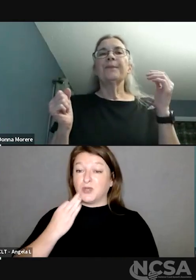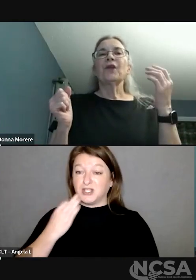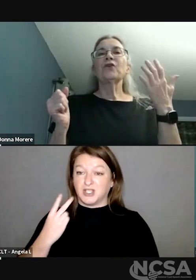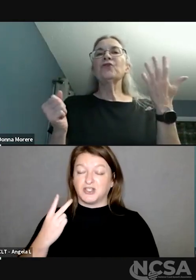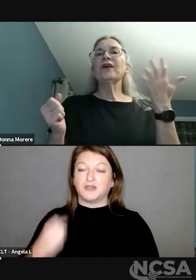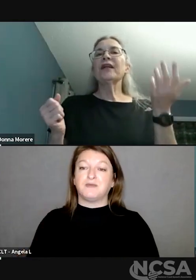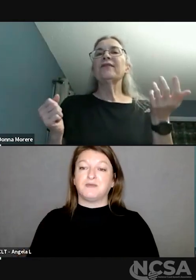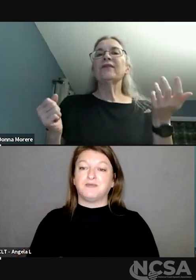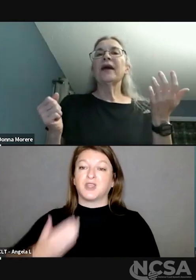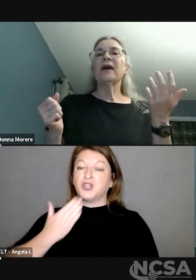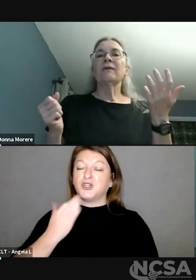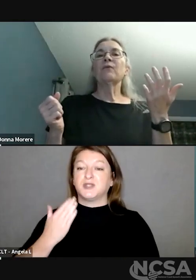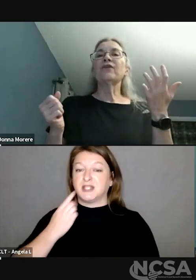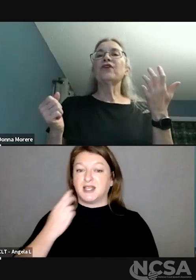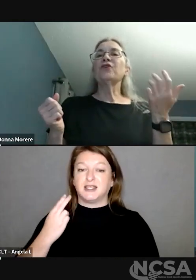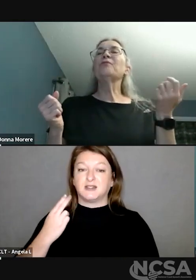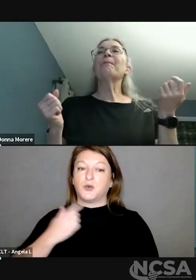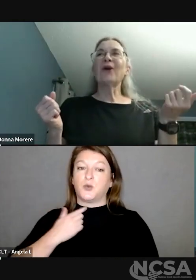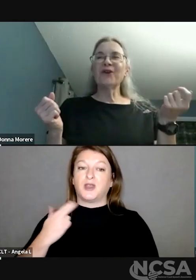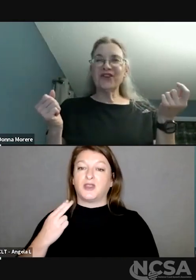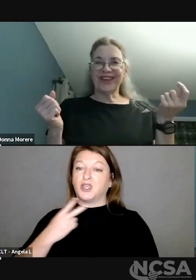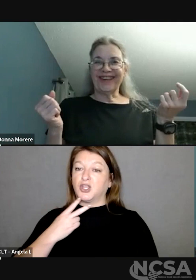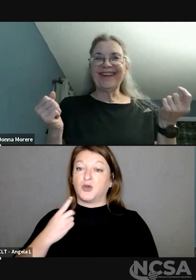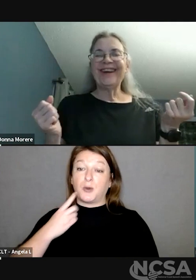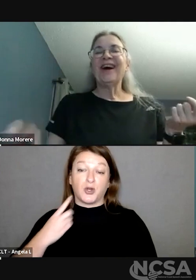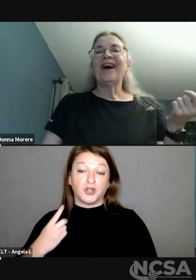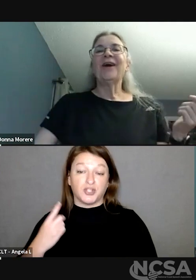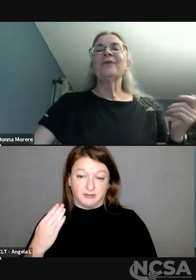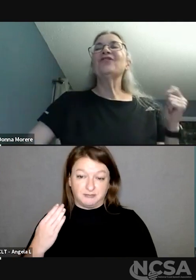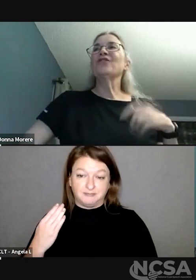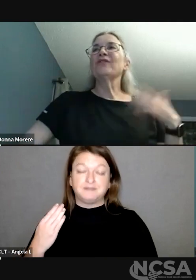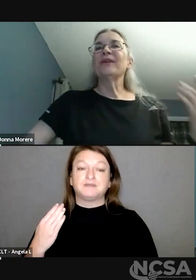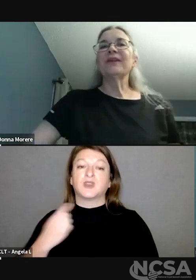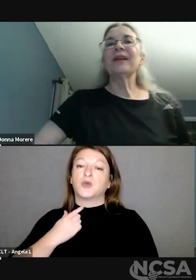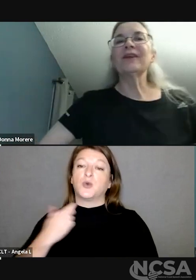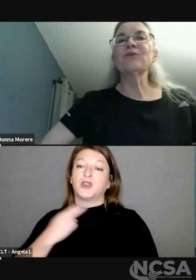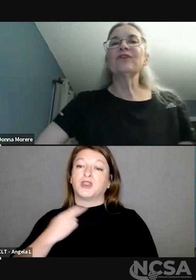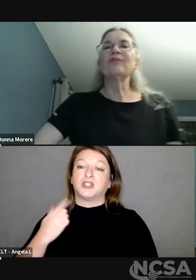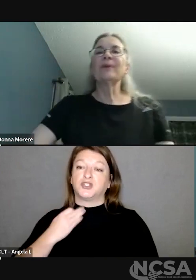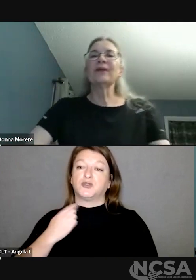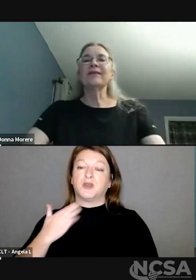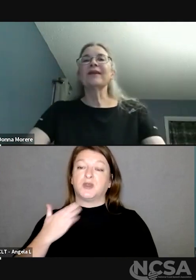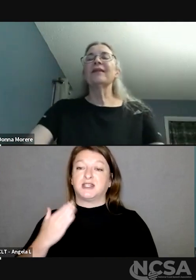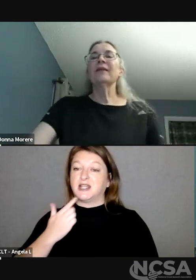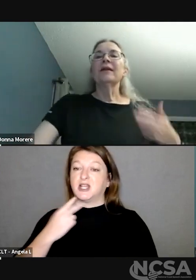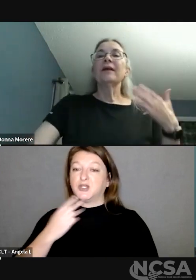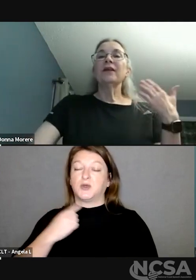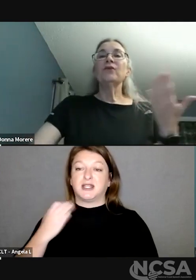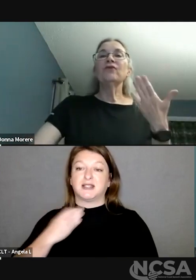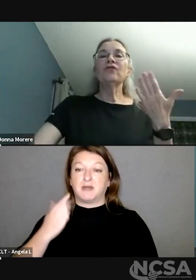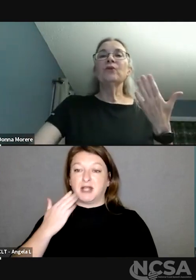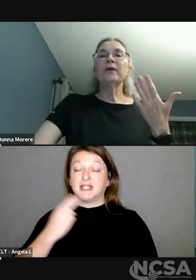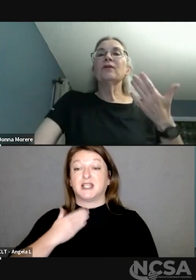Two studies with Cued Persian with children, with intellectual disabilities, and they use cueing